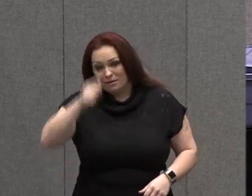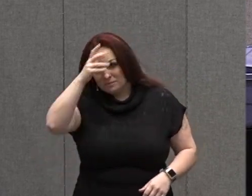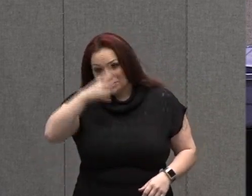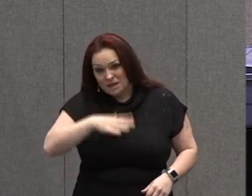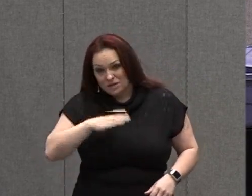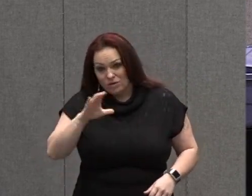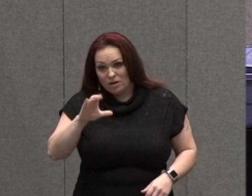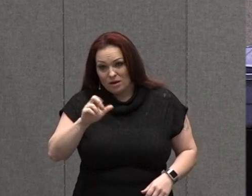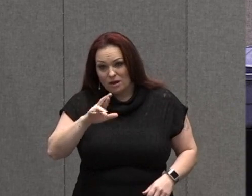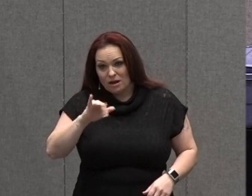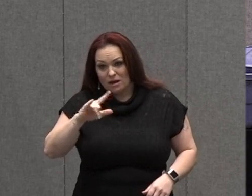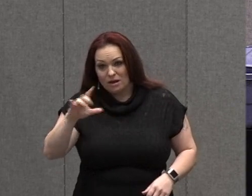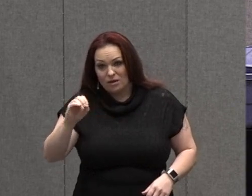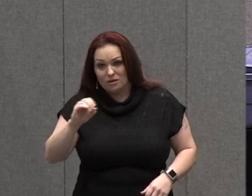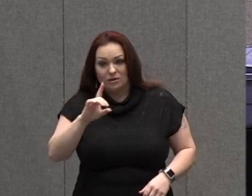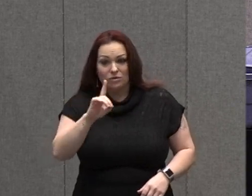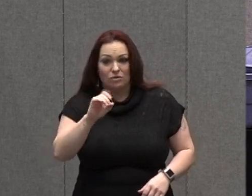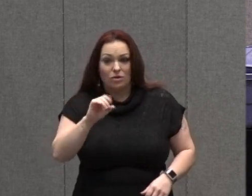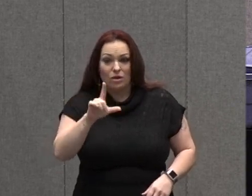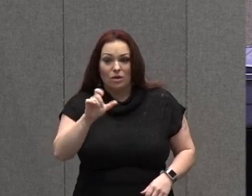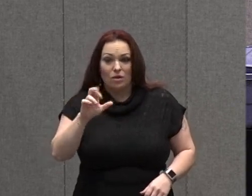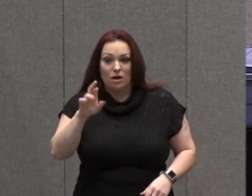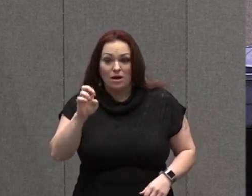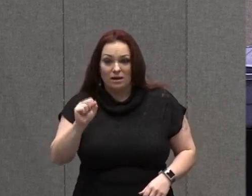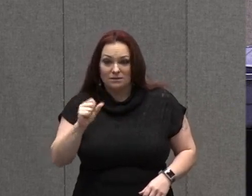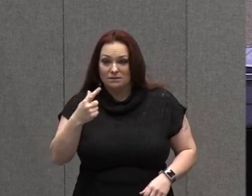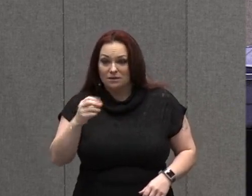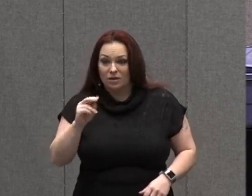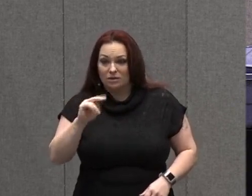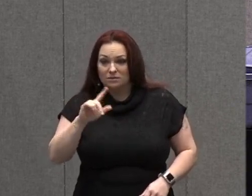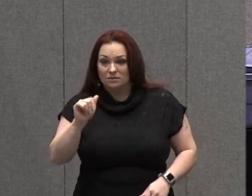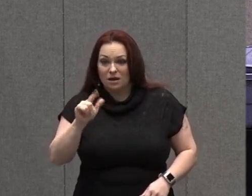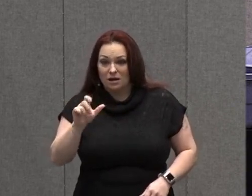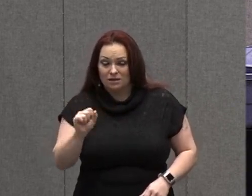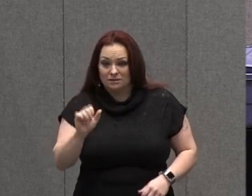from Dolorez Gonzales Elementary. Niños los extraño.